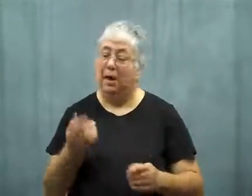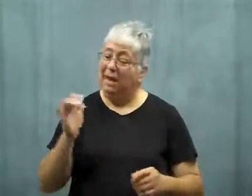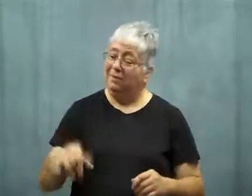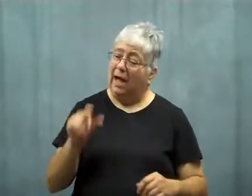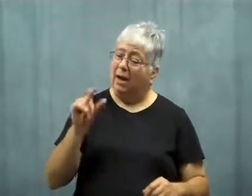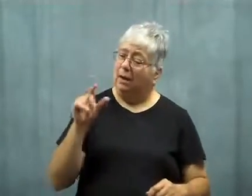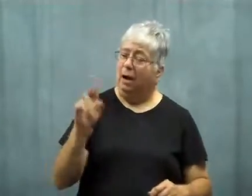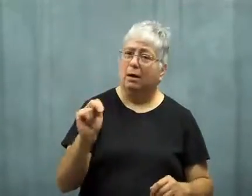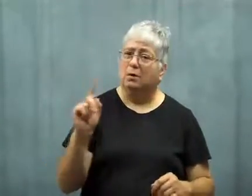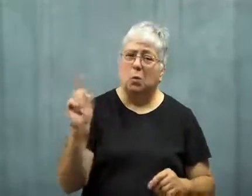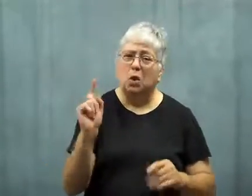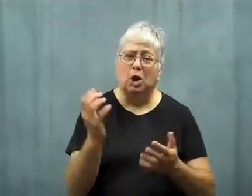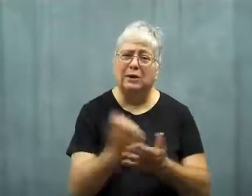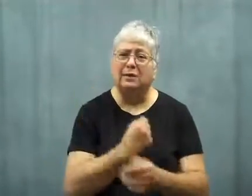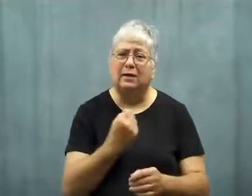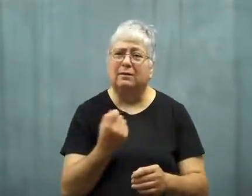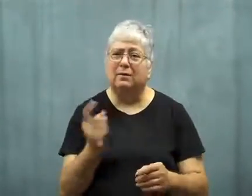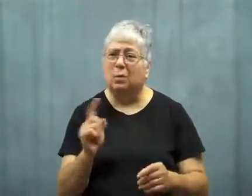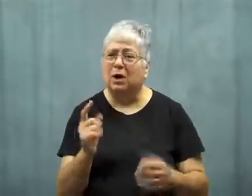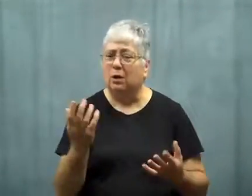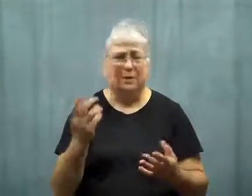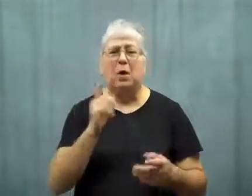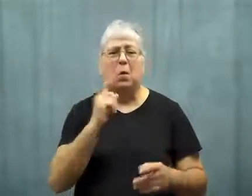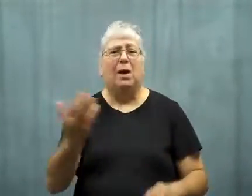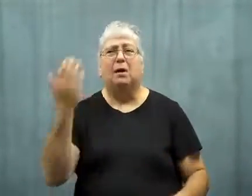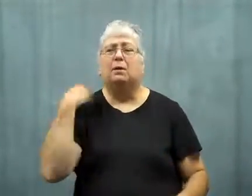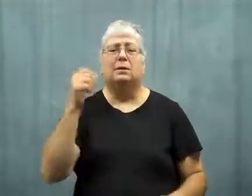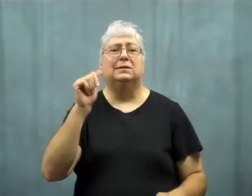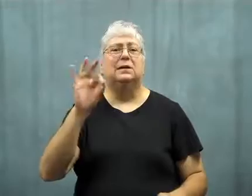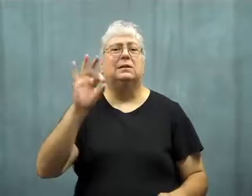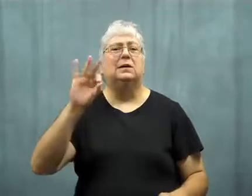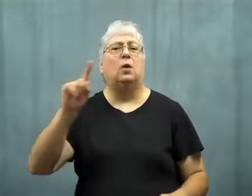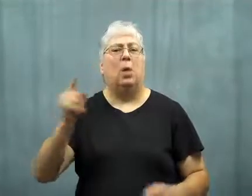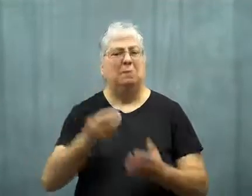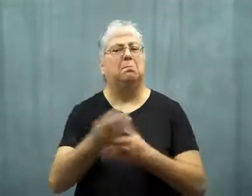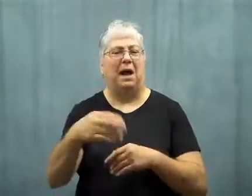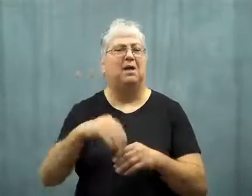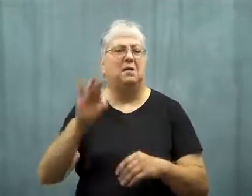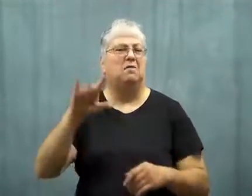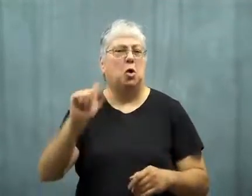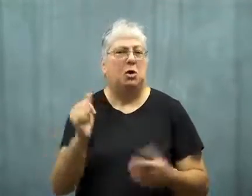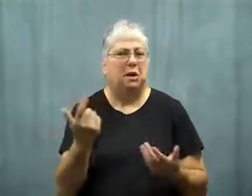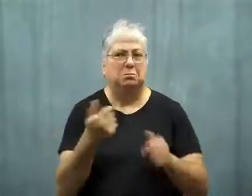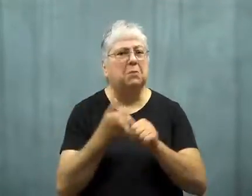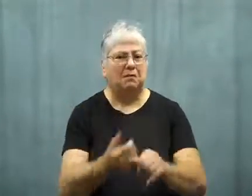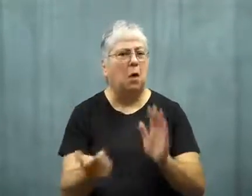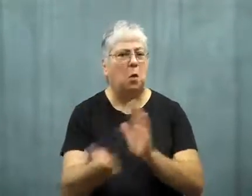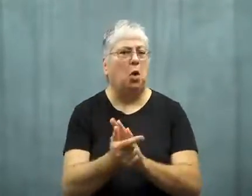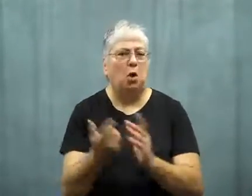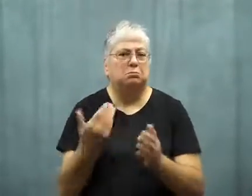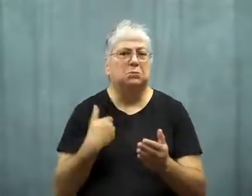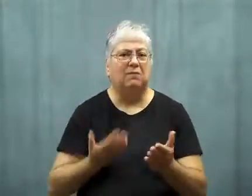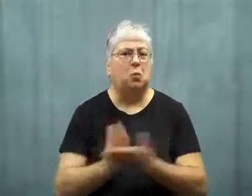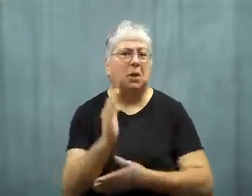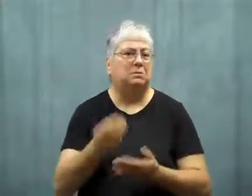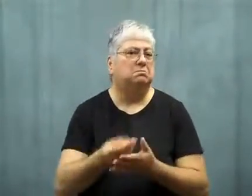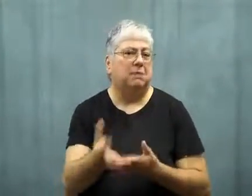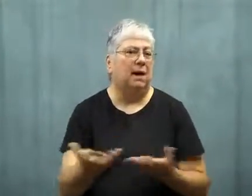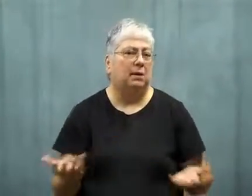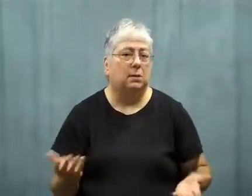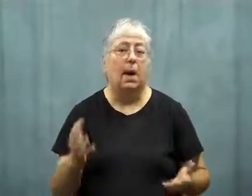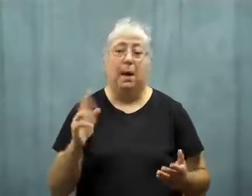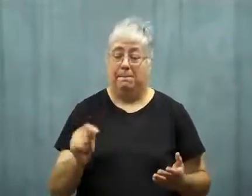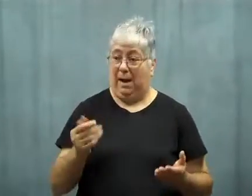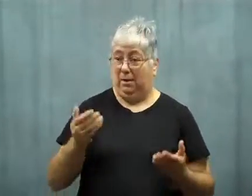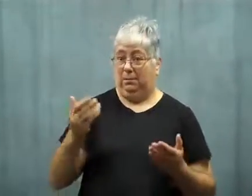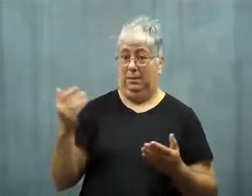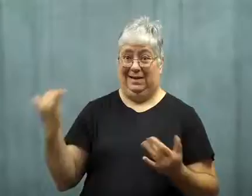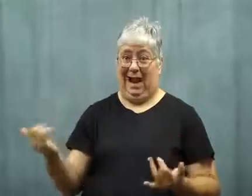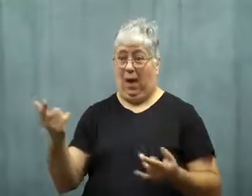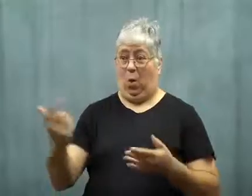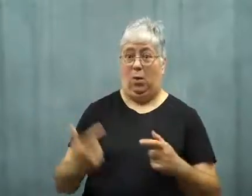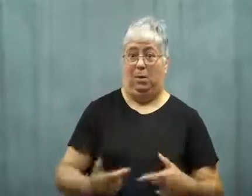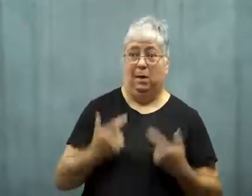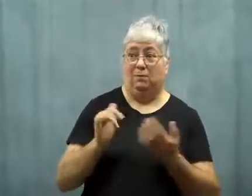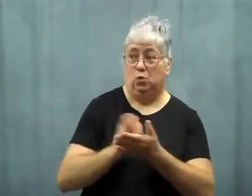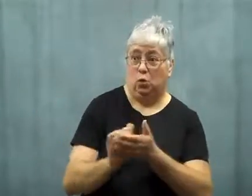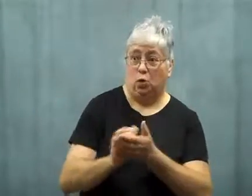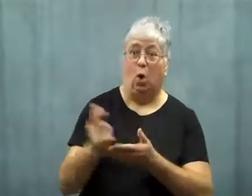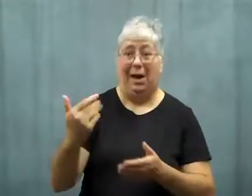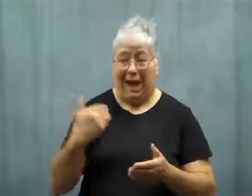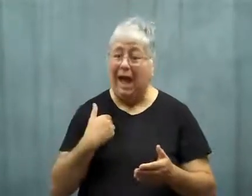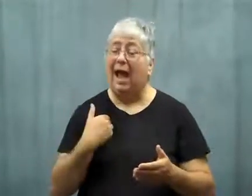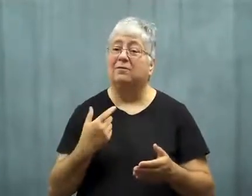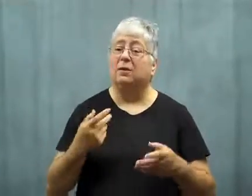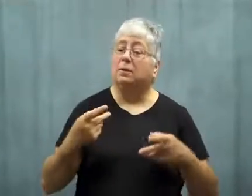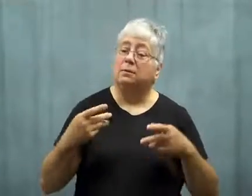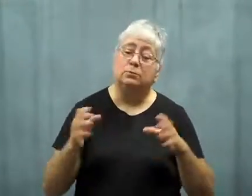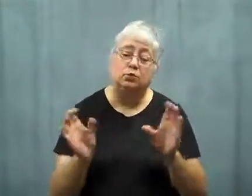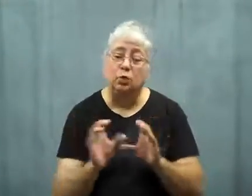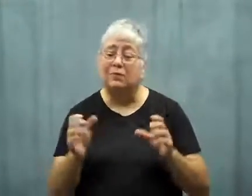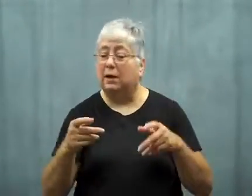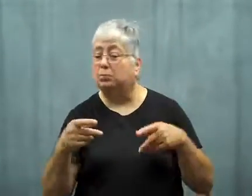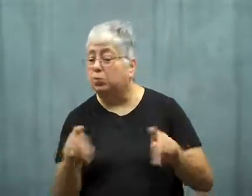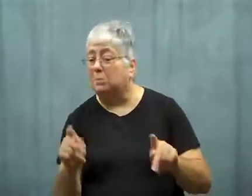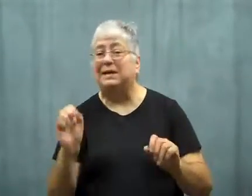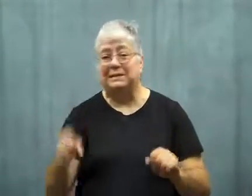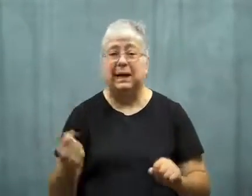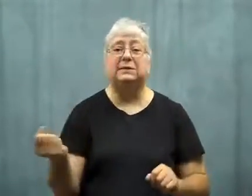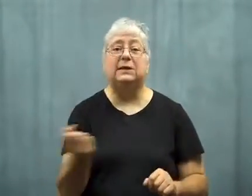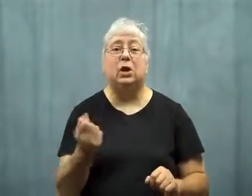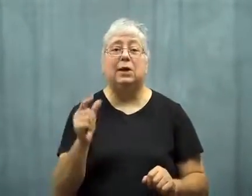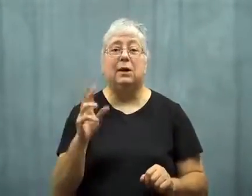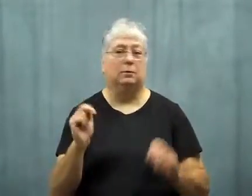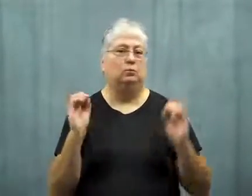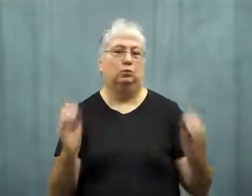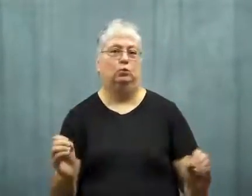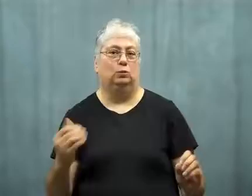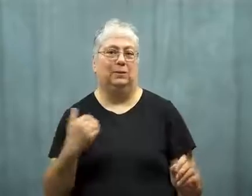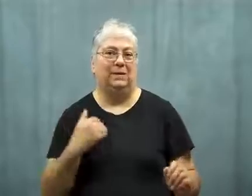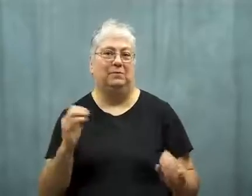He had purchased the gun legally in Florida in 1991.